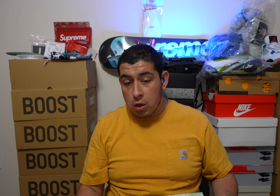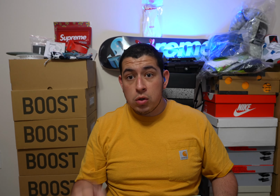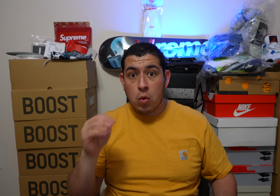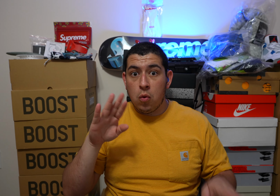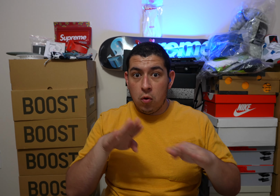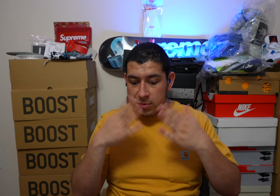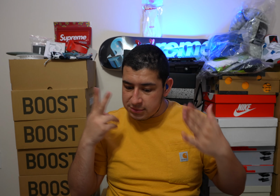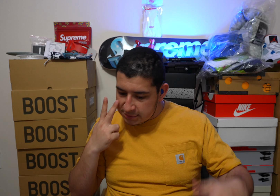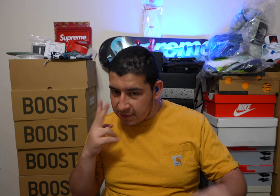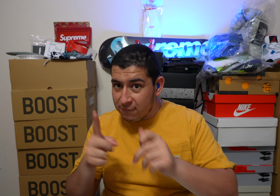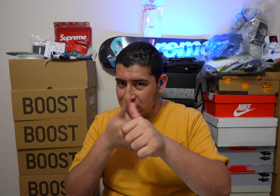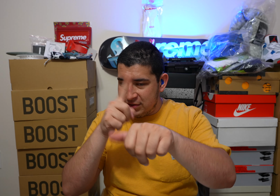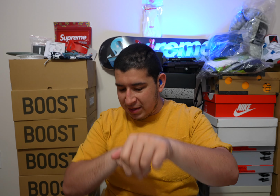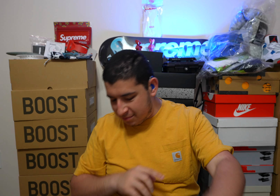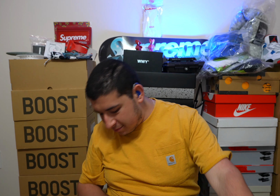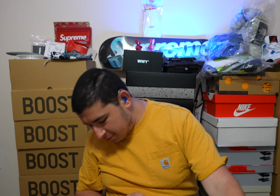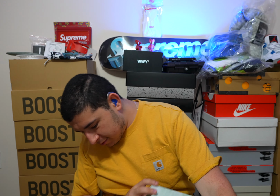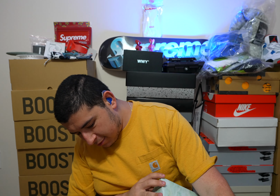Let’s open this box to reveal the sneaker for the first time.